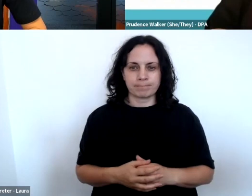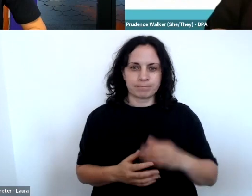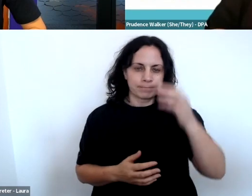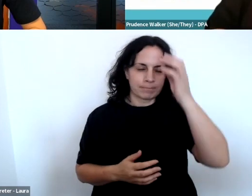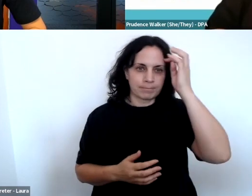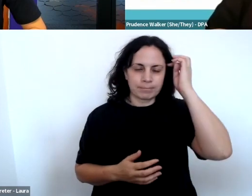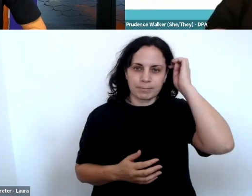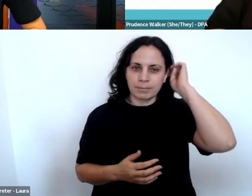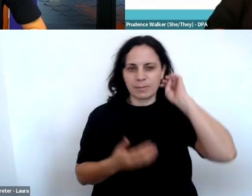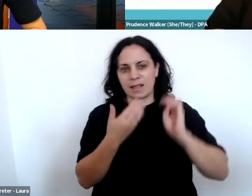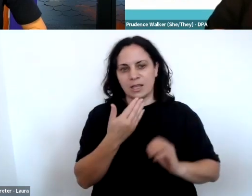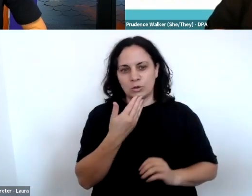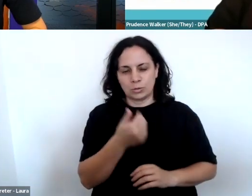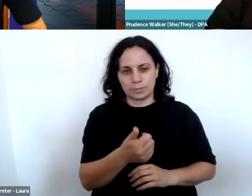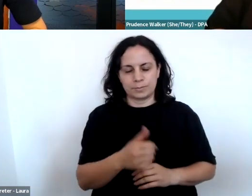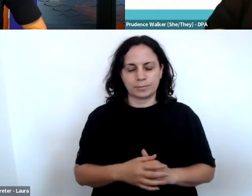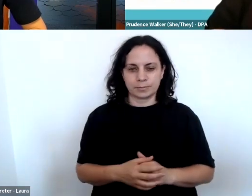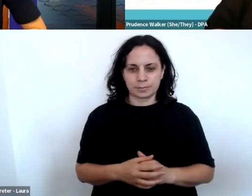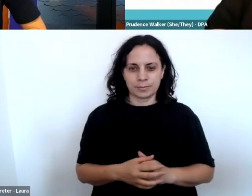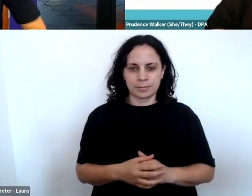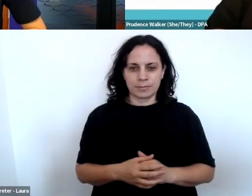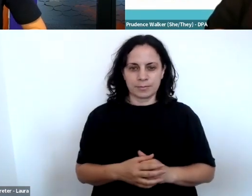I mean, I think the questions that we’re seeing come through,